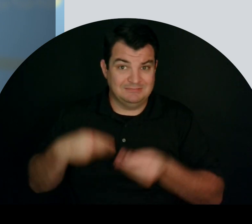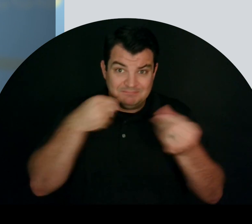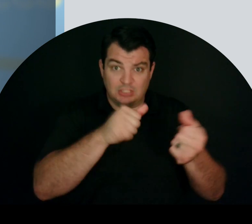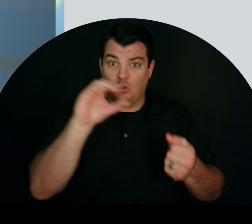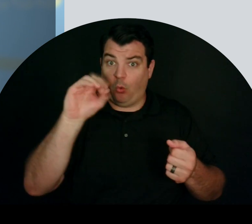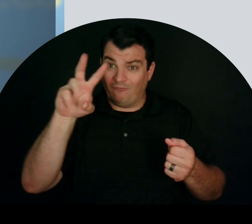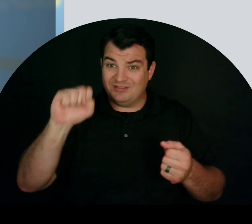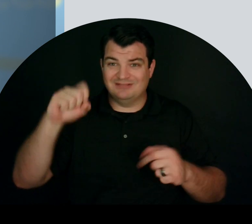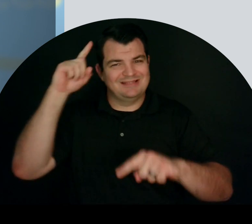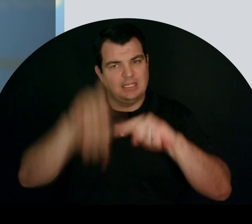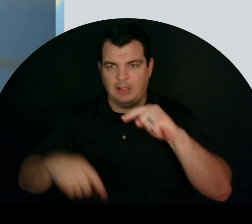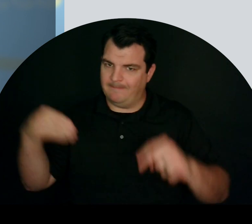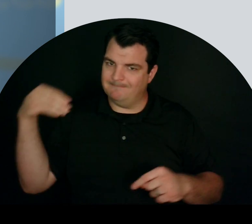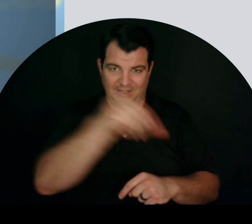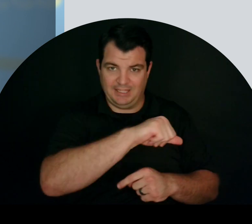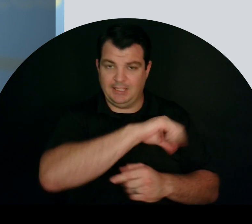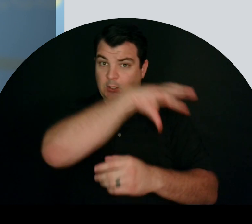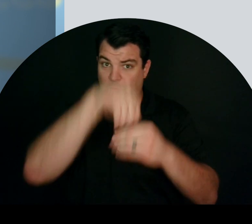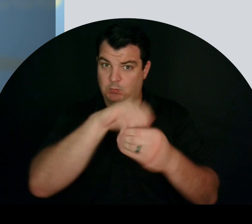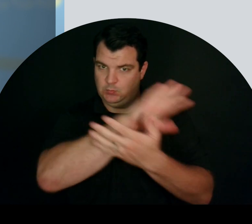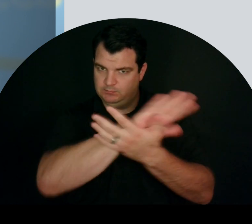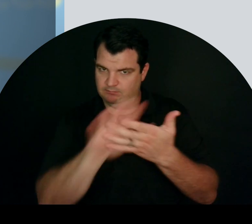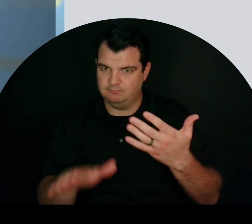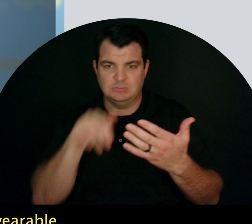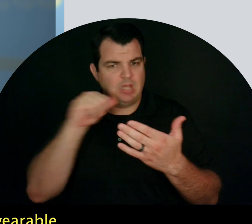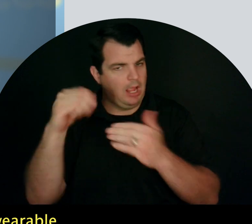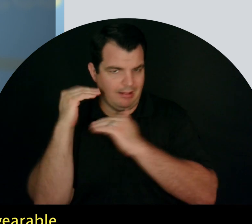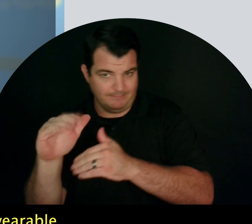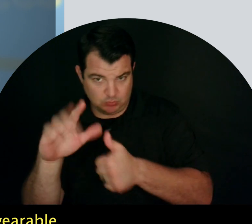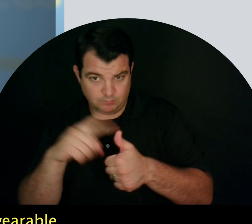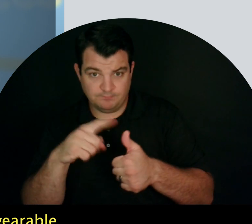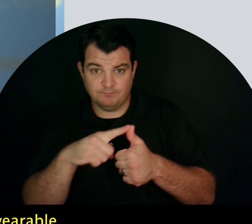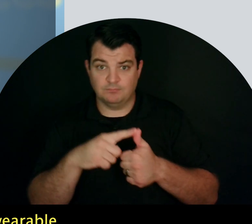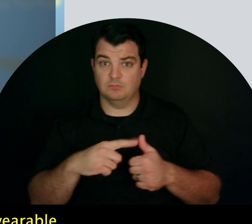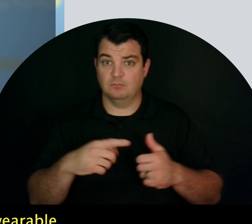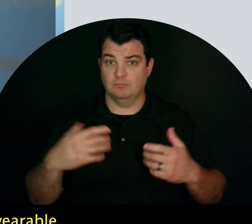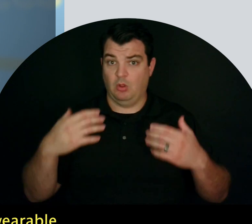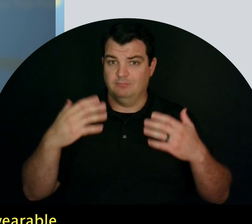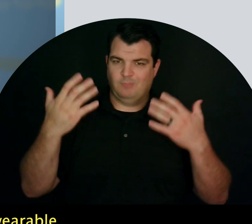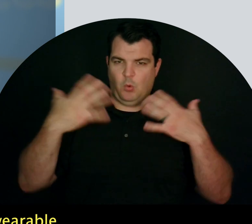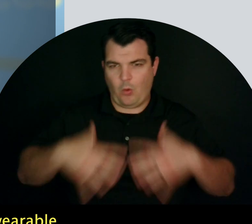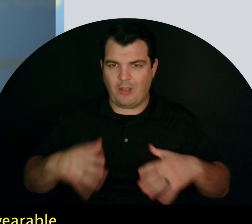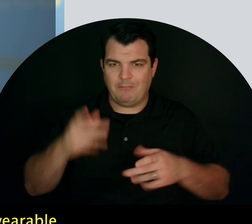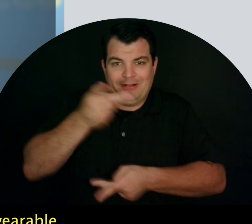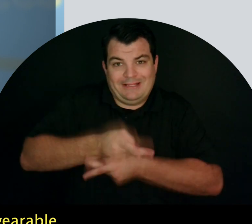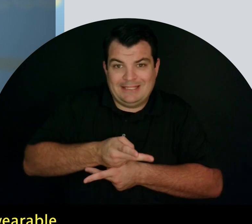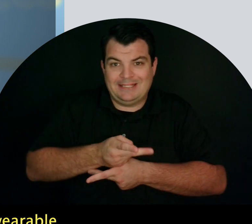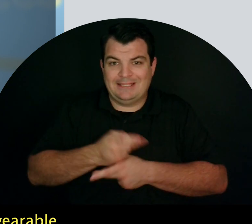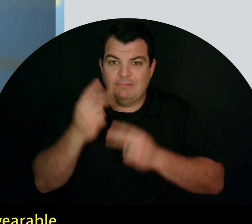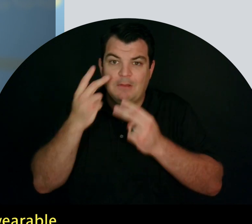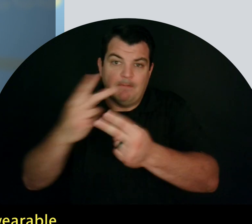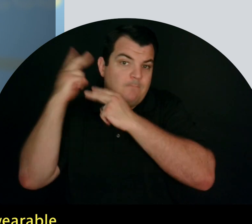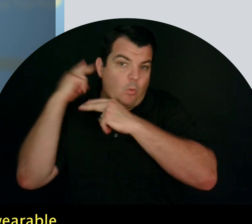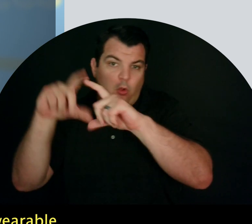Expenses OVS cannot pay for include, but are not limited to wearable keepsakes, memorial bricks,